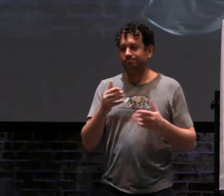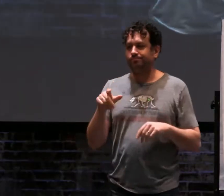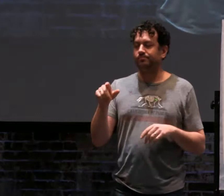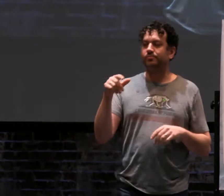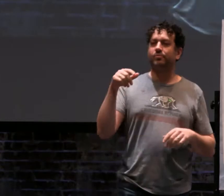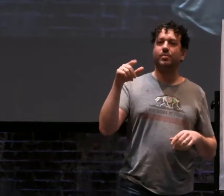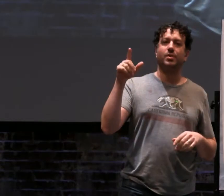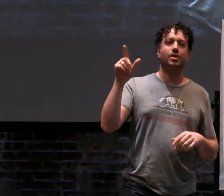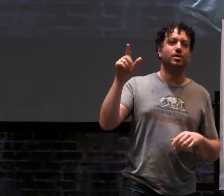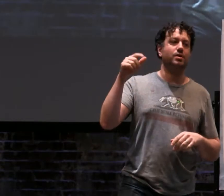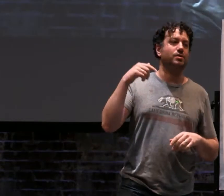I'm Ty.